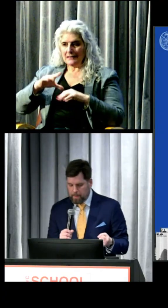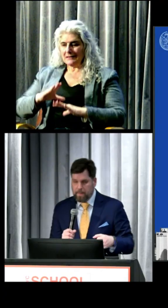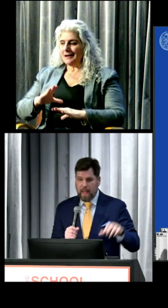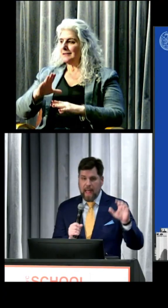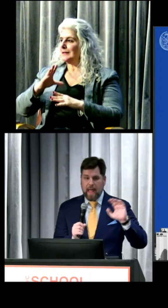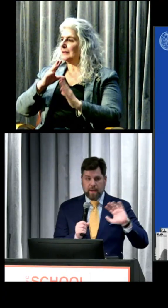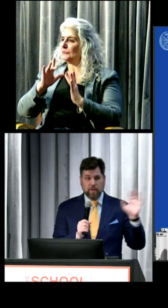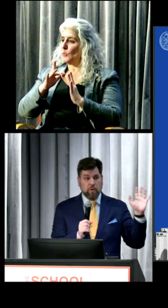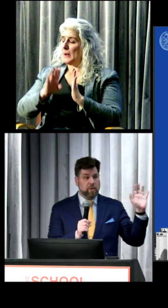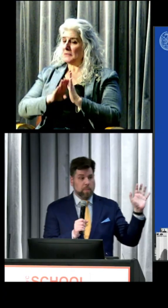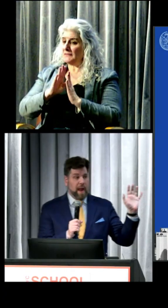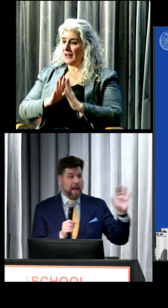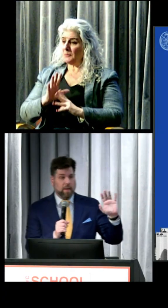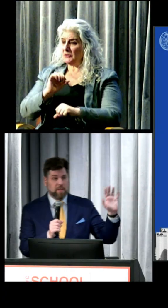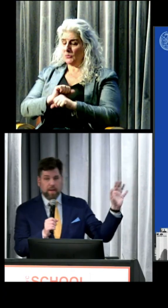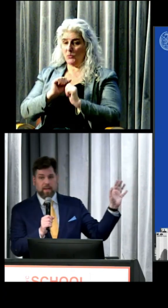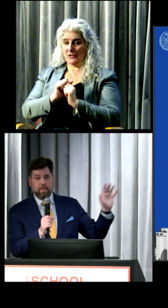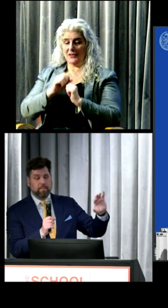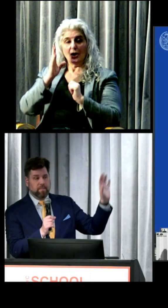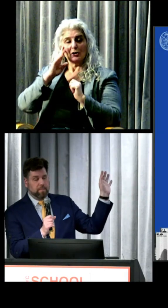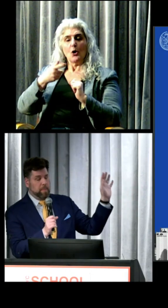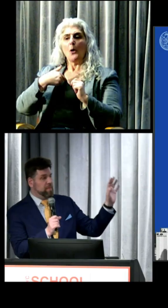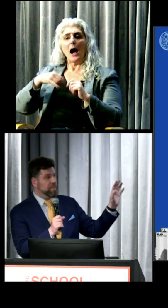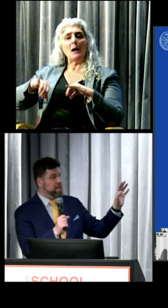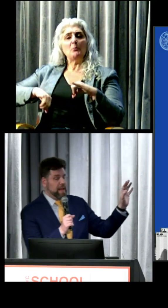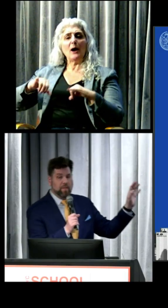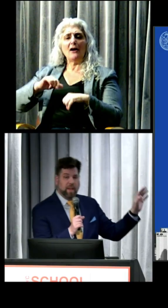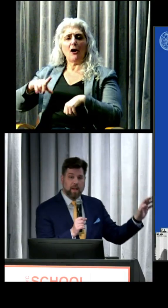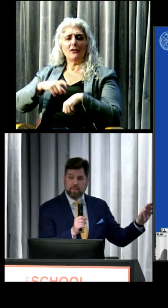So that's sort of the frame I want to ask you to think about as we start this conversation.